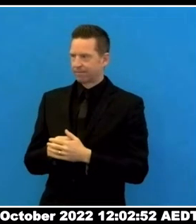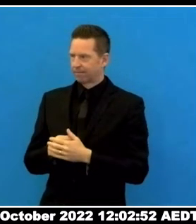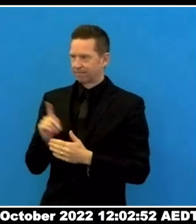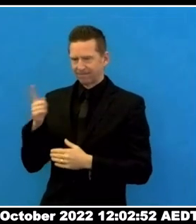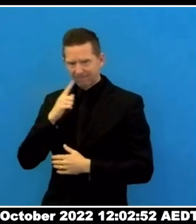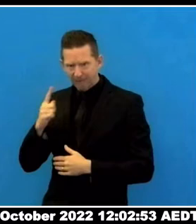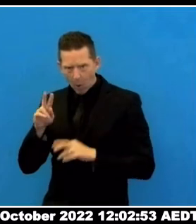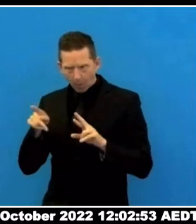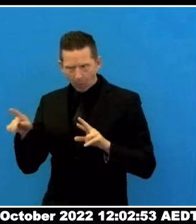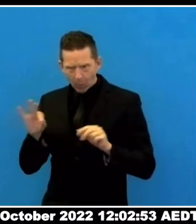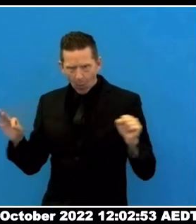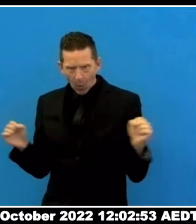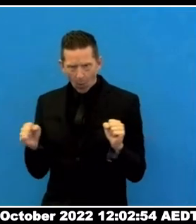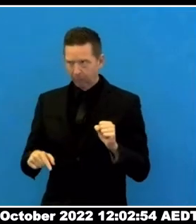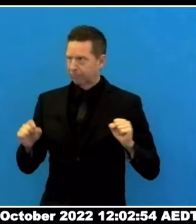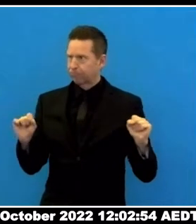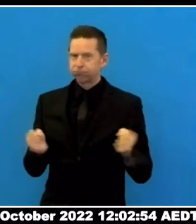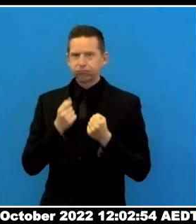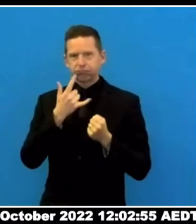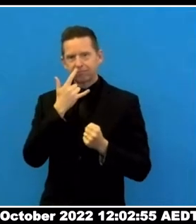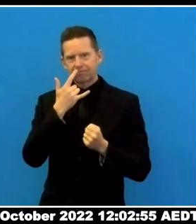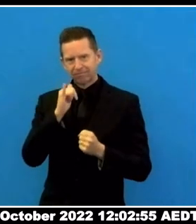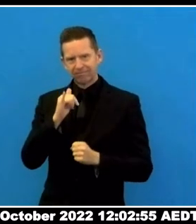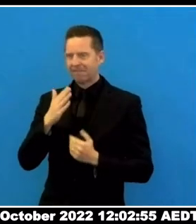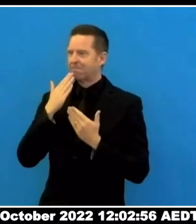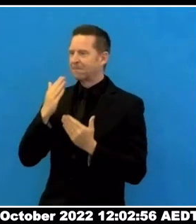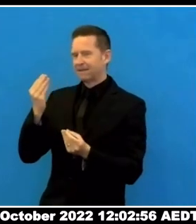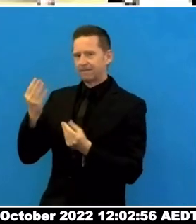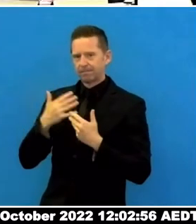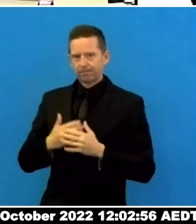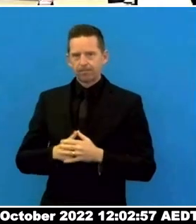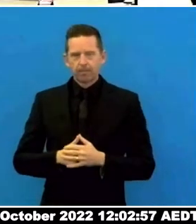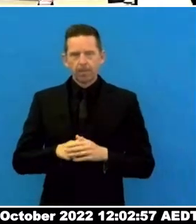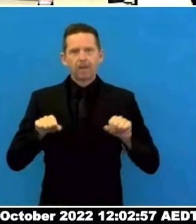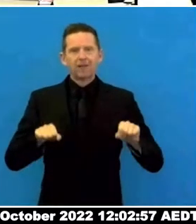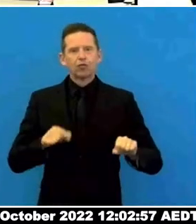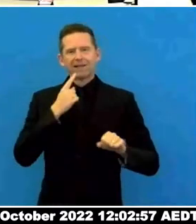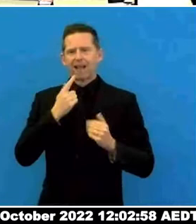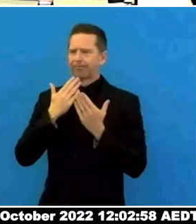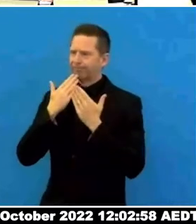Let us know. It's fine, thank you. Thank you very much for coming to the Commission. Thank you for the statement which we also have.